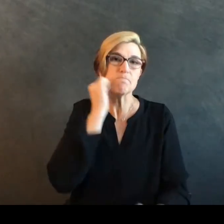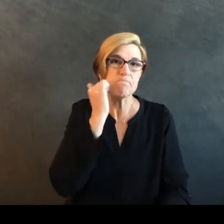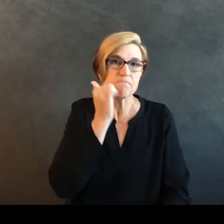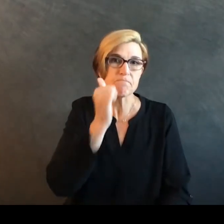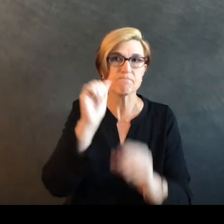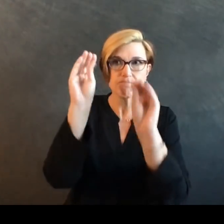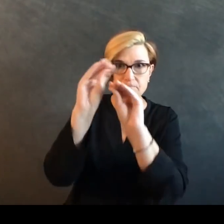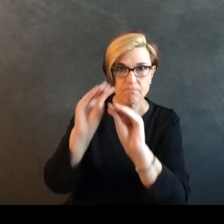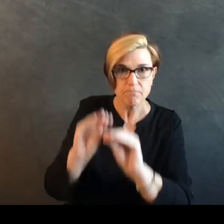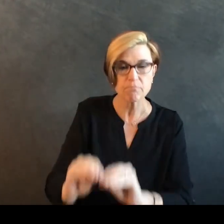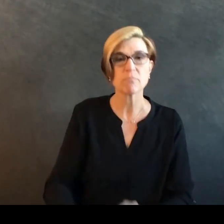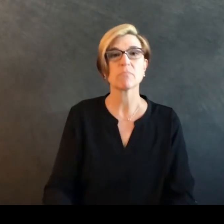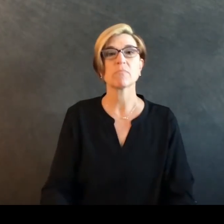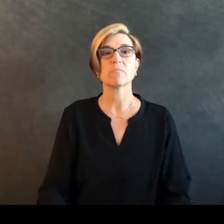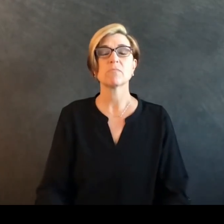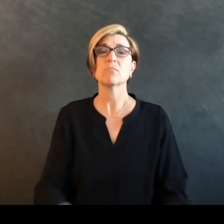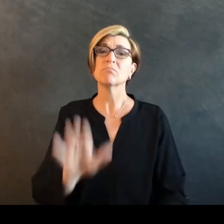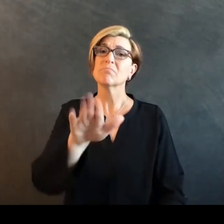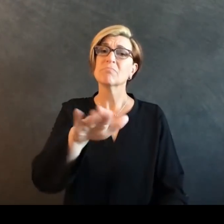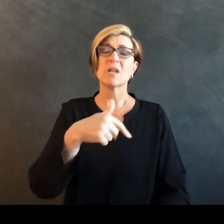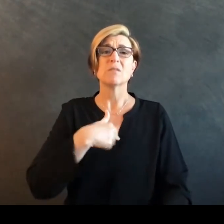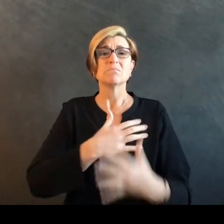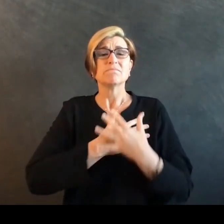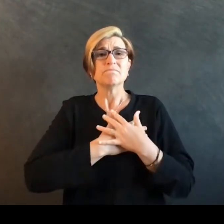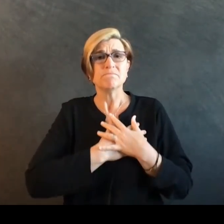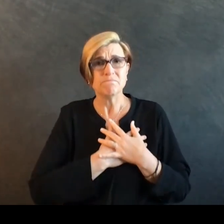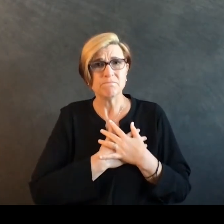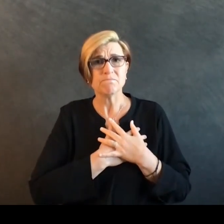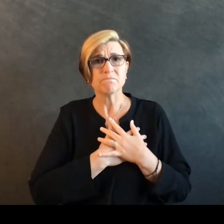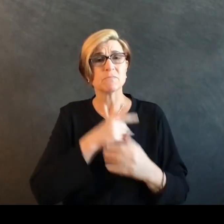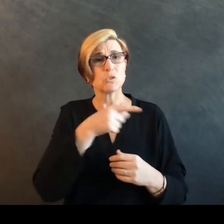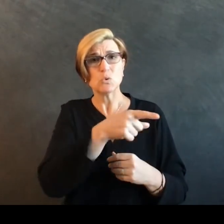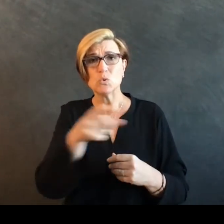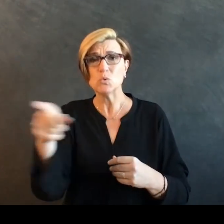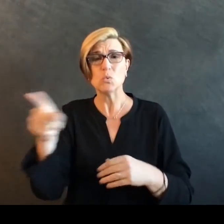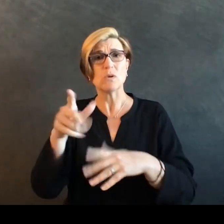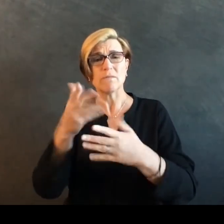affected by this terrible virus our communities around the country are